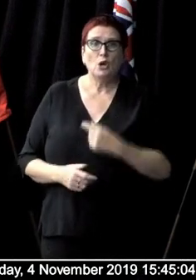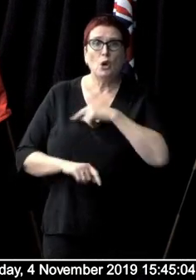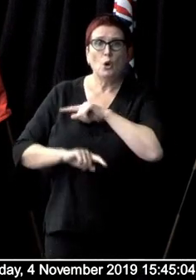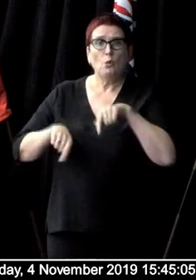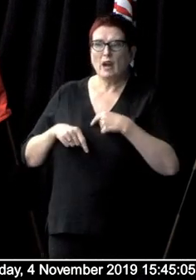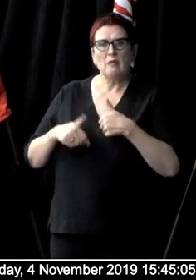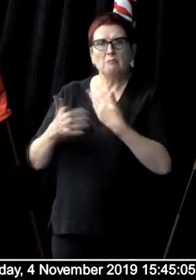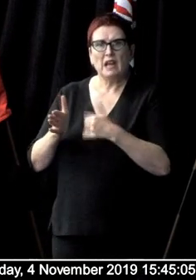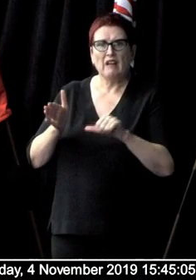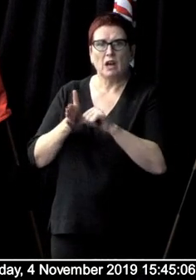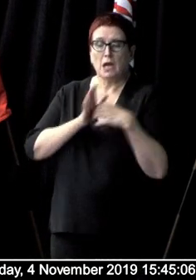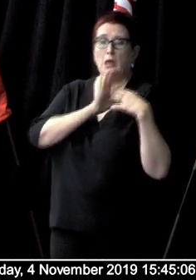Thank you, Doctor.